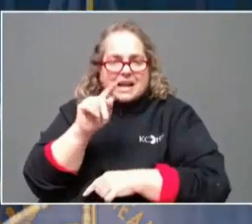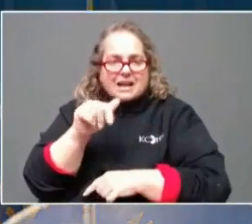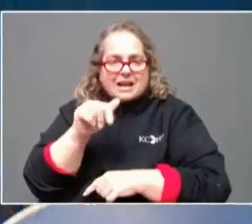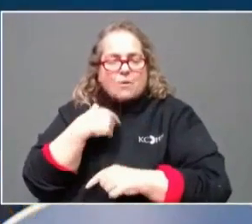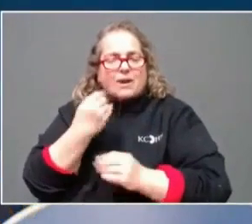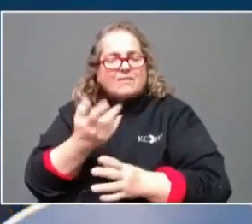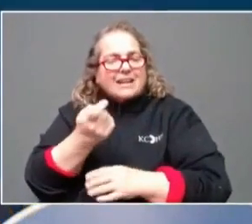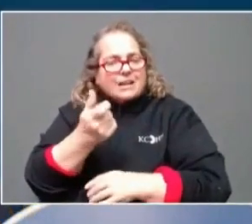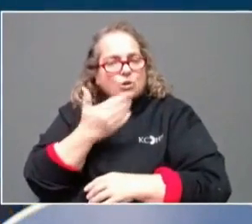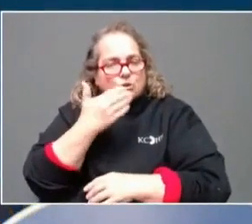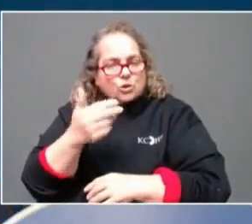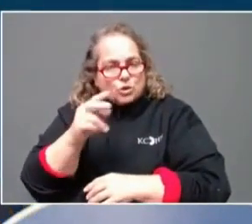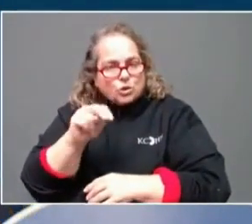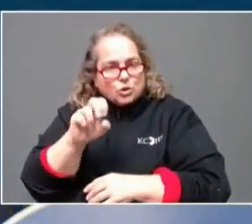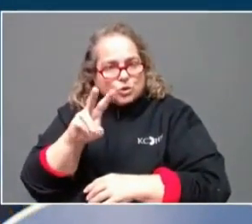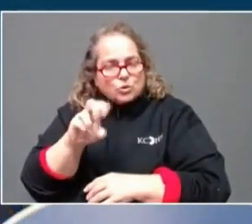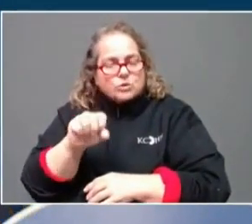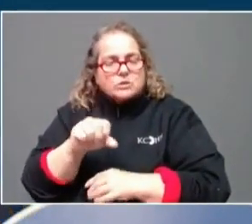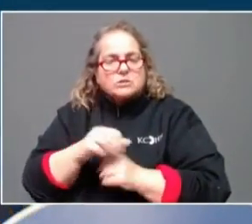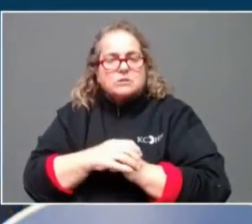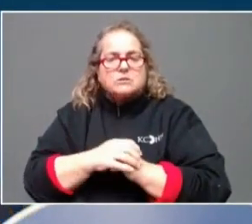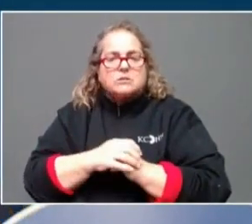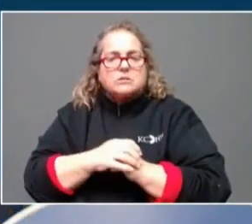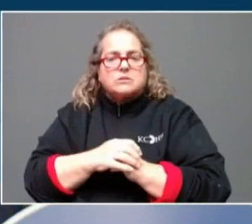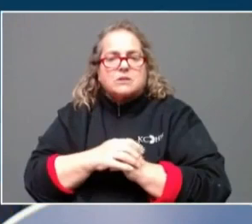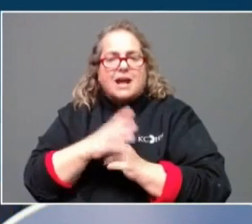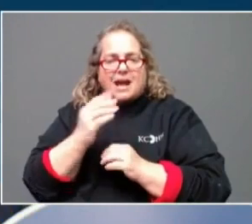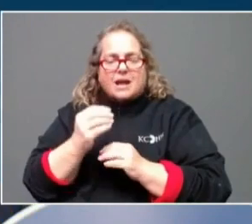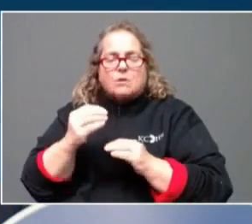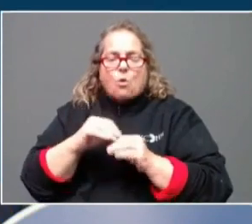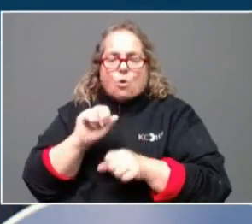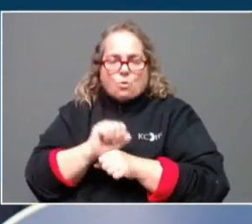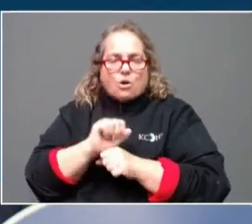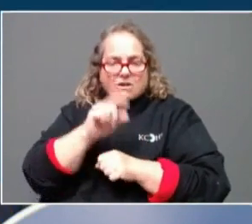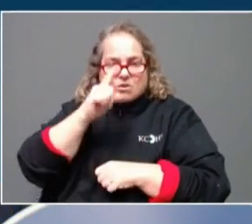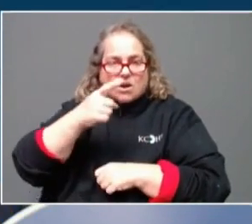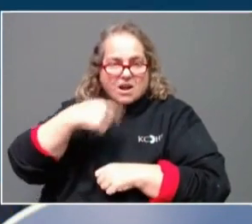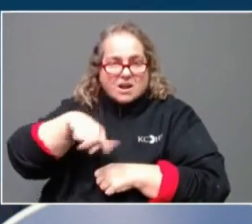bit of work more work for us to do. So this is the percent of people who are